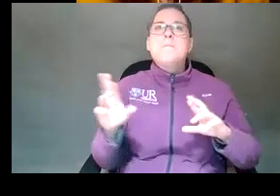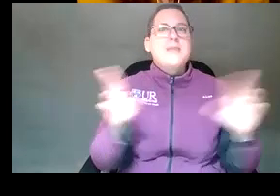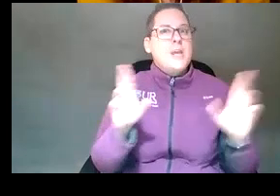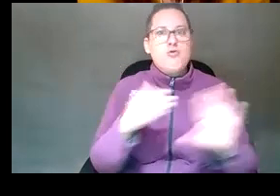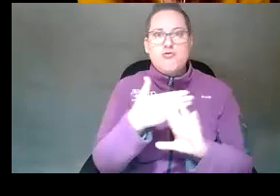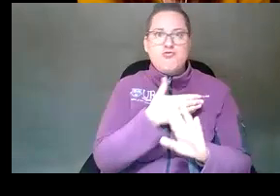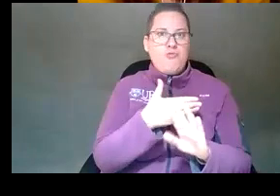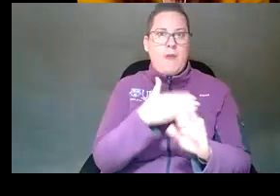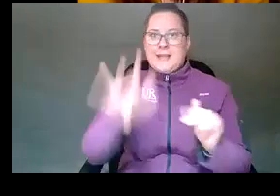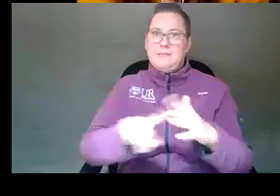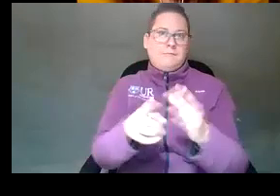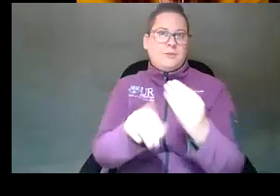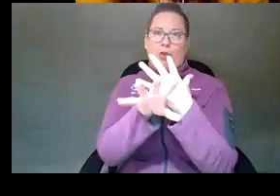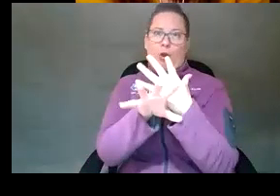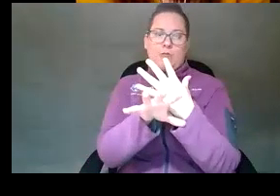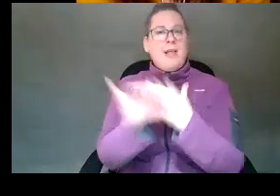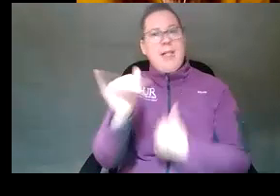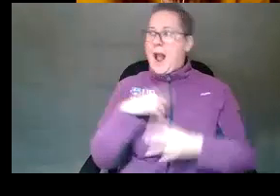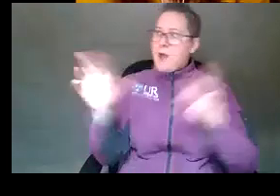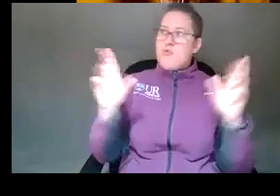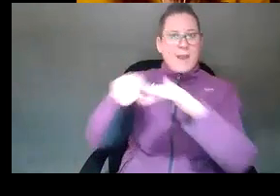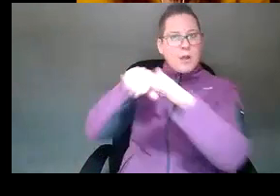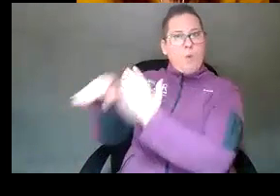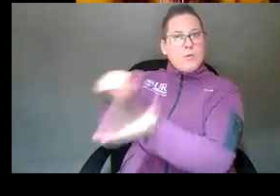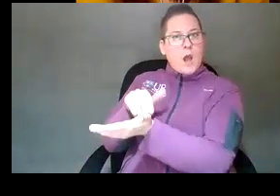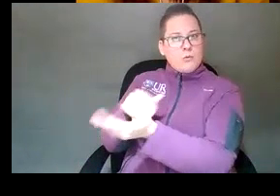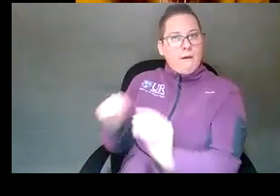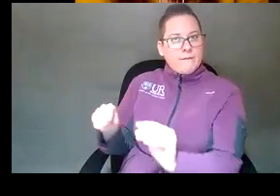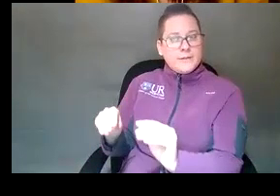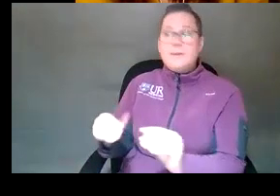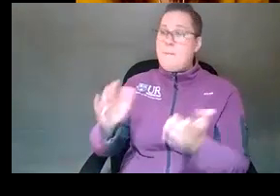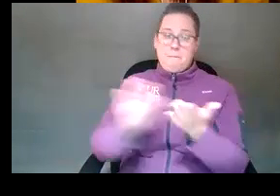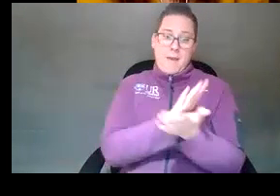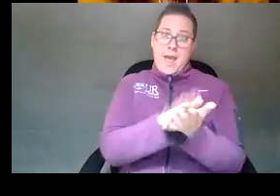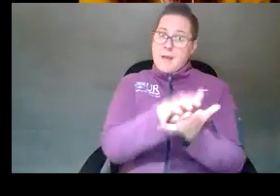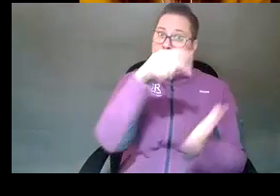you were still coming into the clinic so having things like paperwork or questions prepared